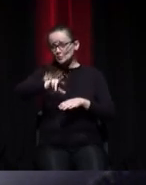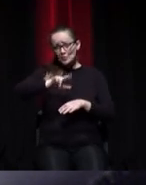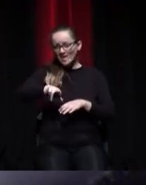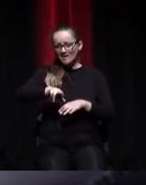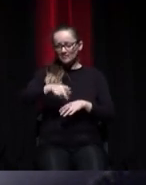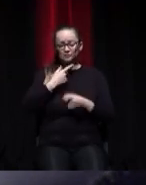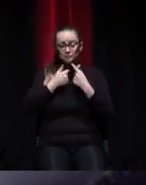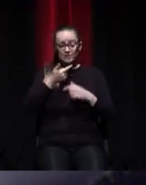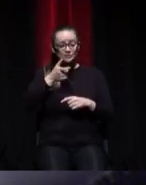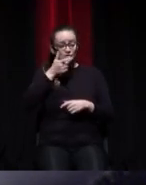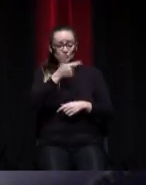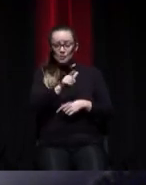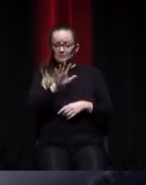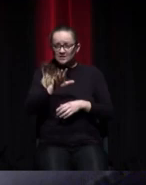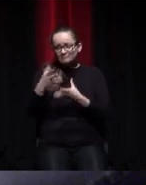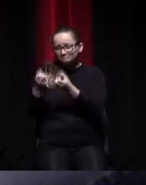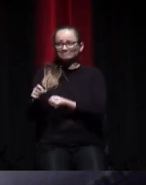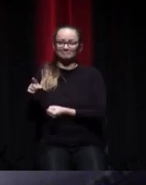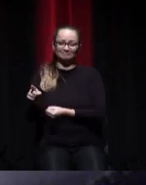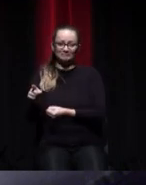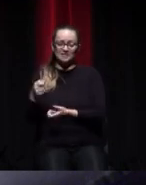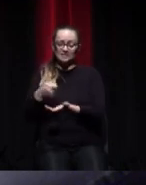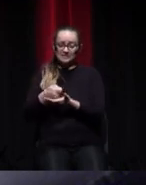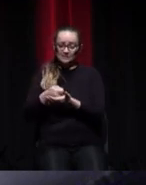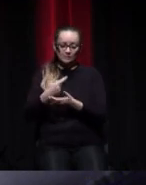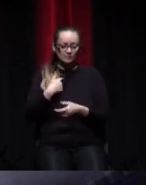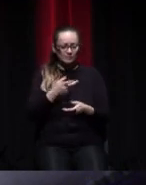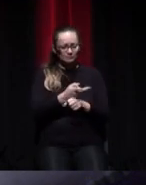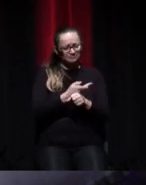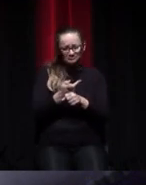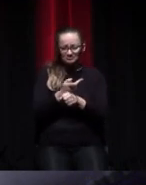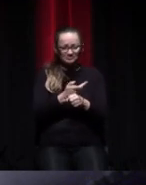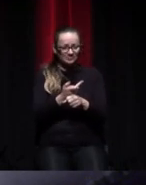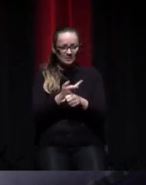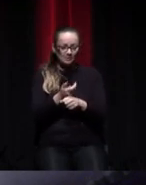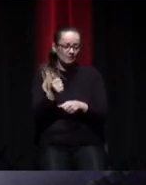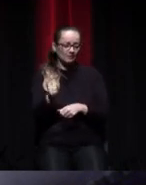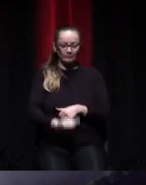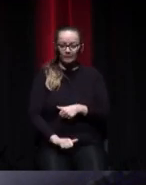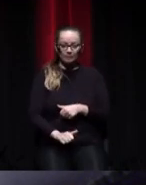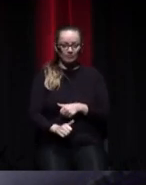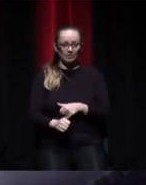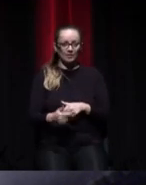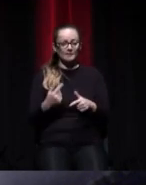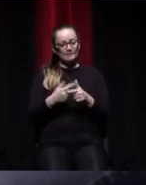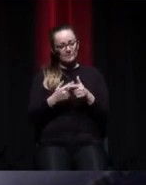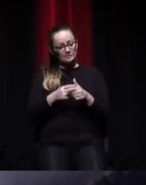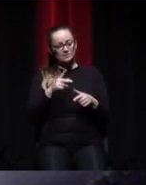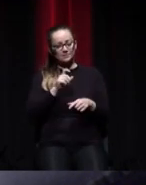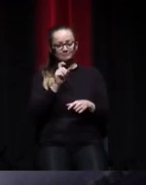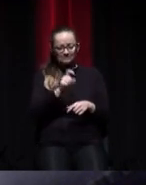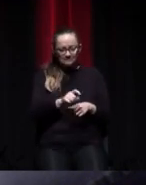The insistence on searching for something else worsens things. You go on clicking on things you don't want to watch,